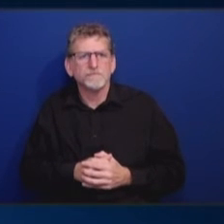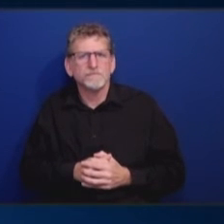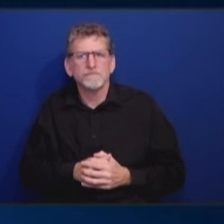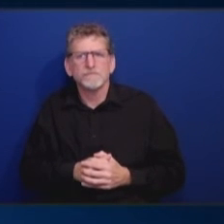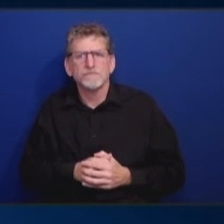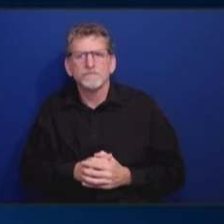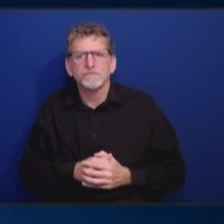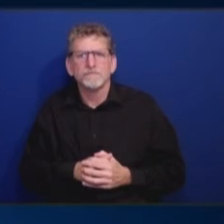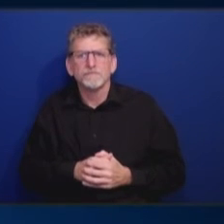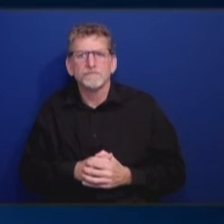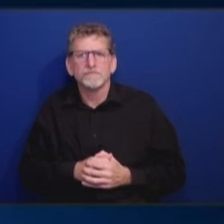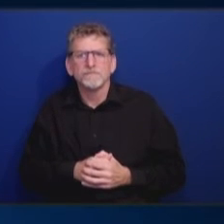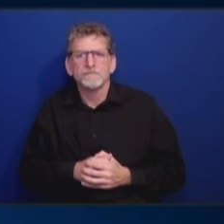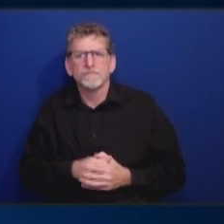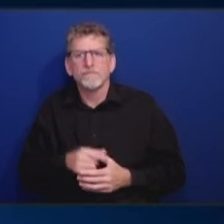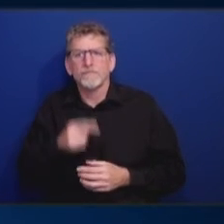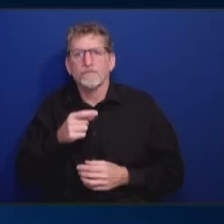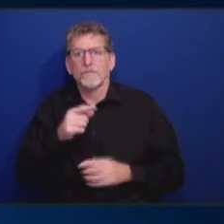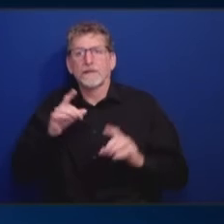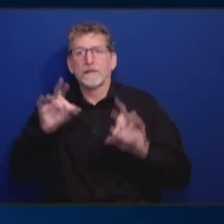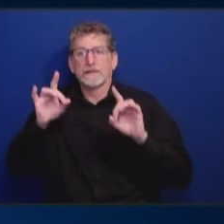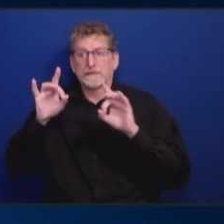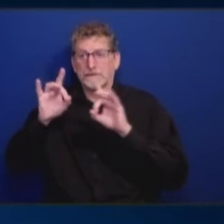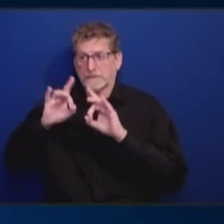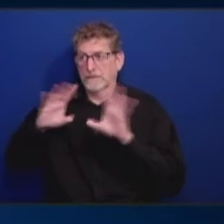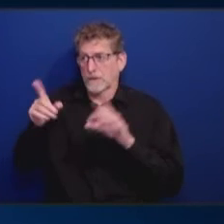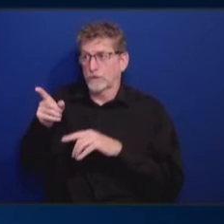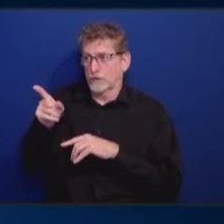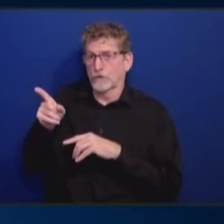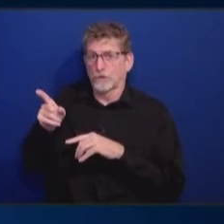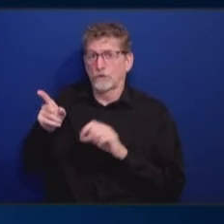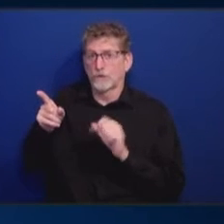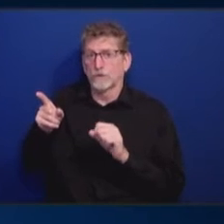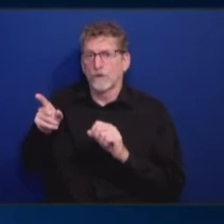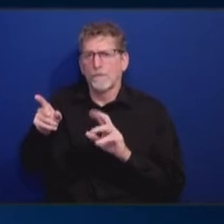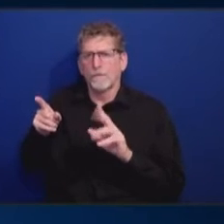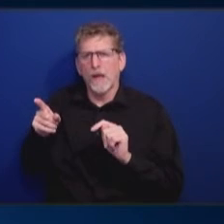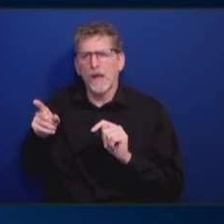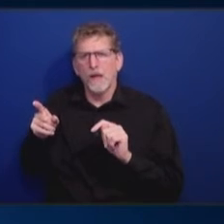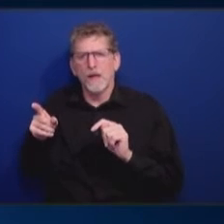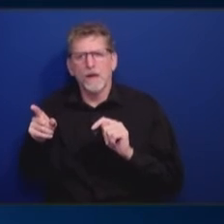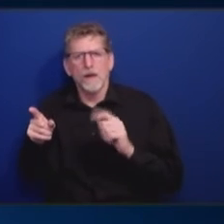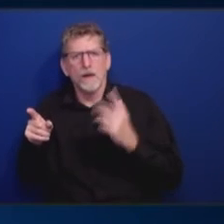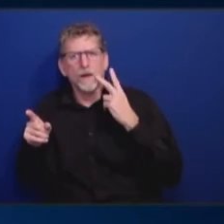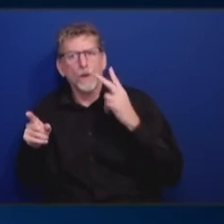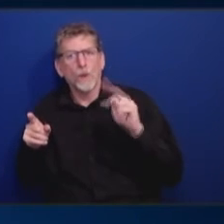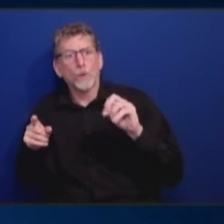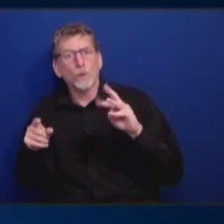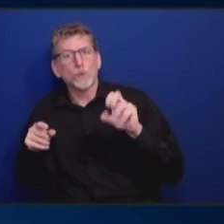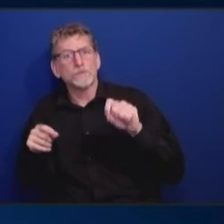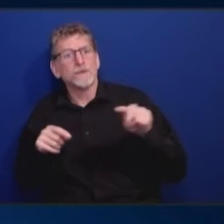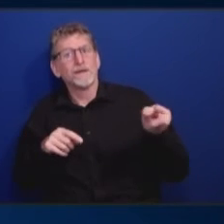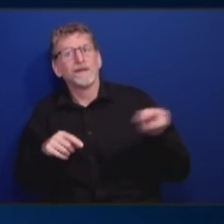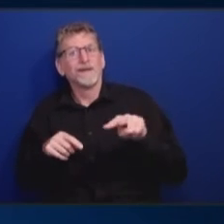And it's what gets in the news, it's what we hear about the most. But this is a slide that comes from my colleague, George